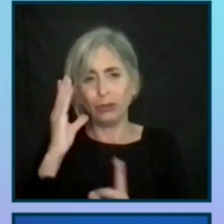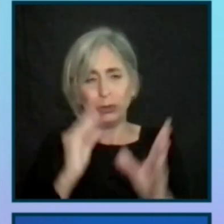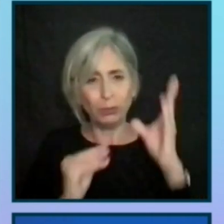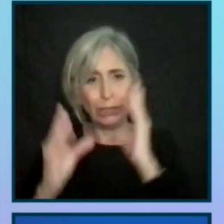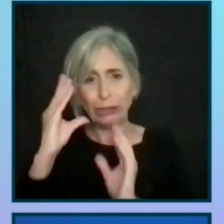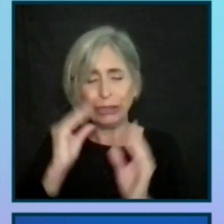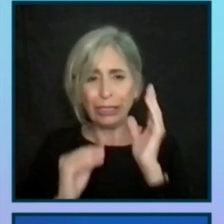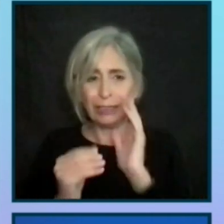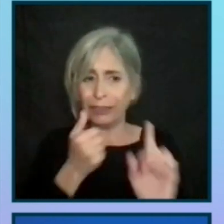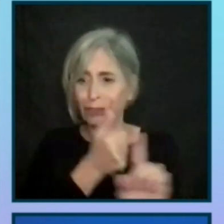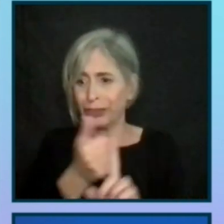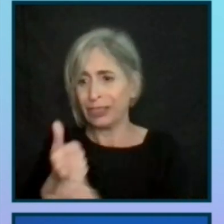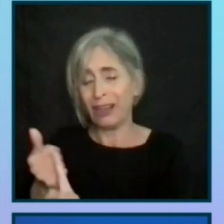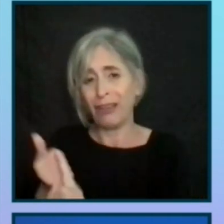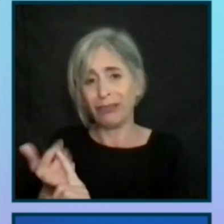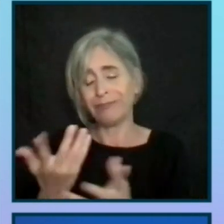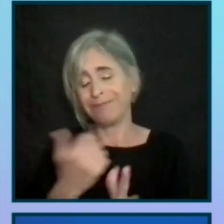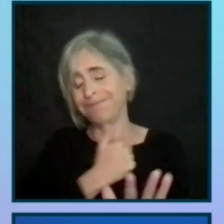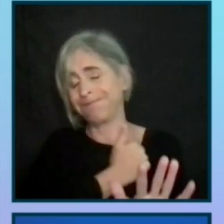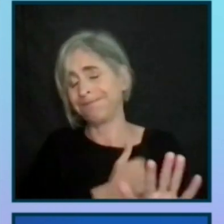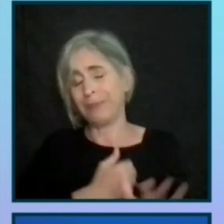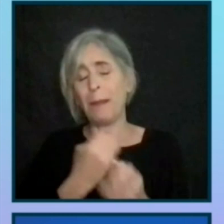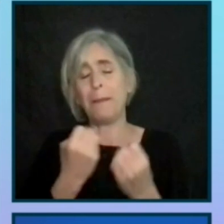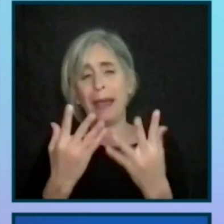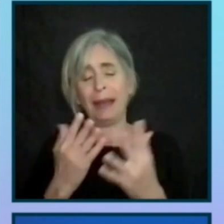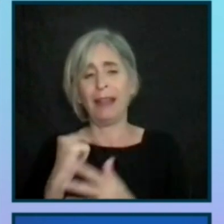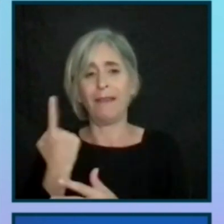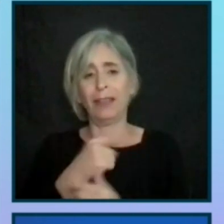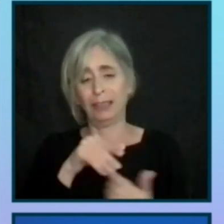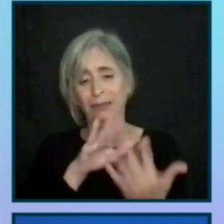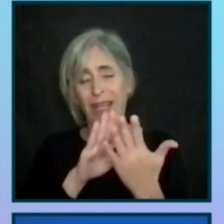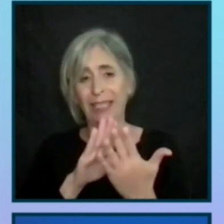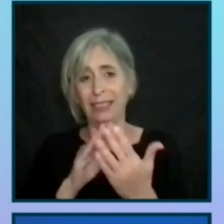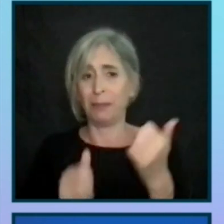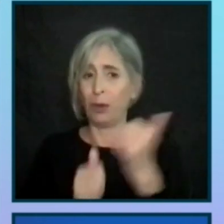which unfortunately too many of us have to do almost every one of us do.